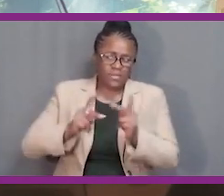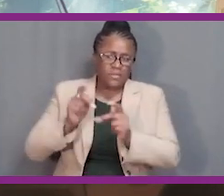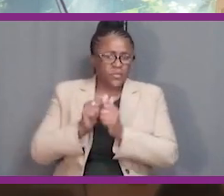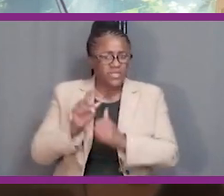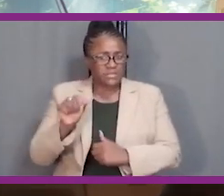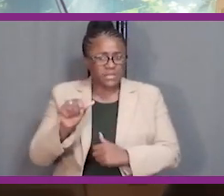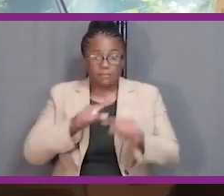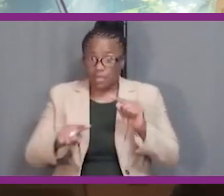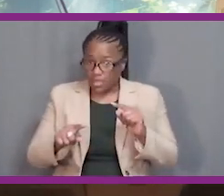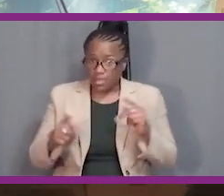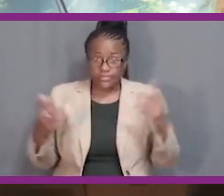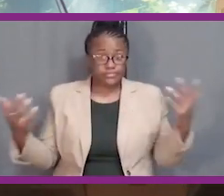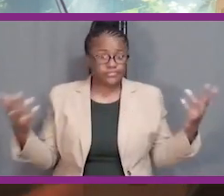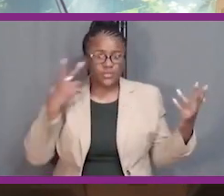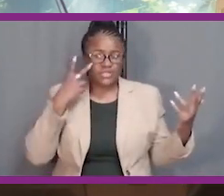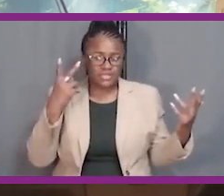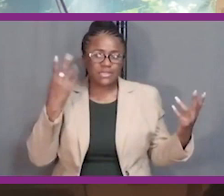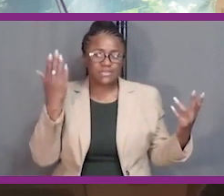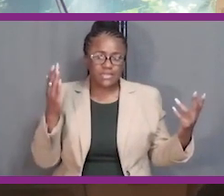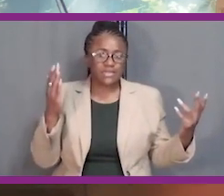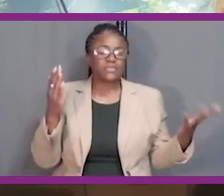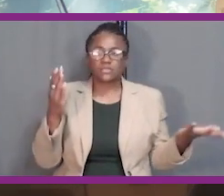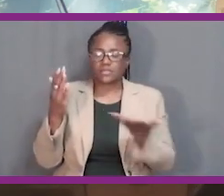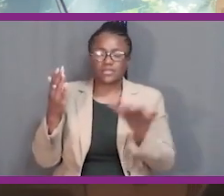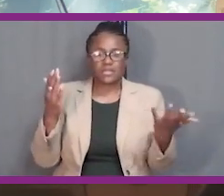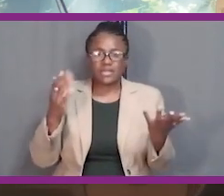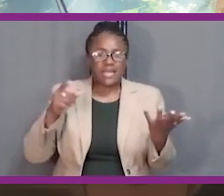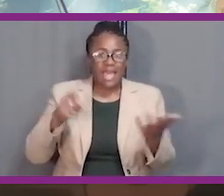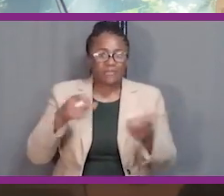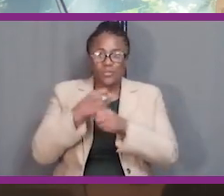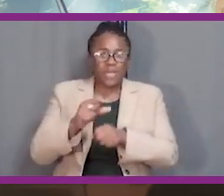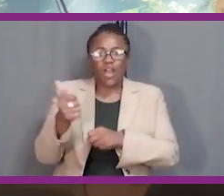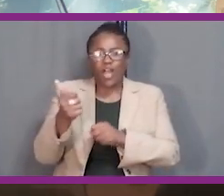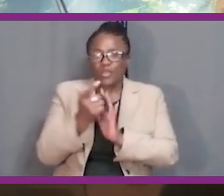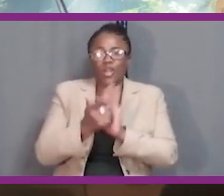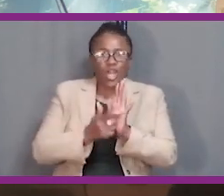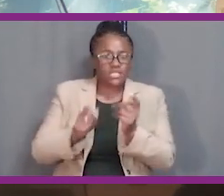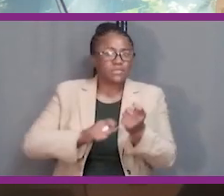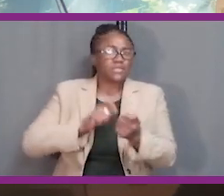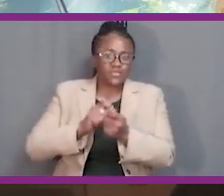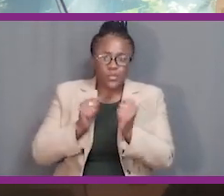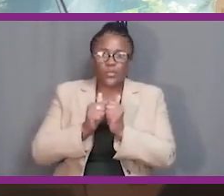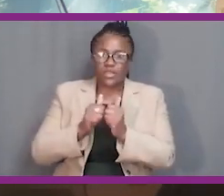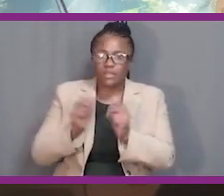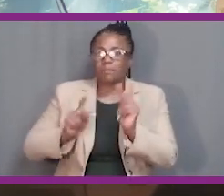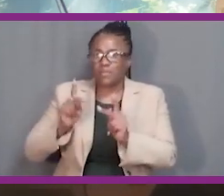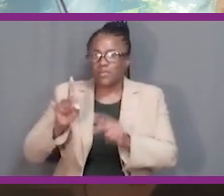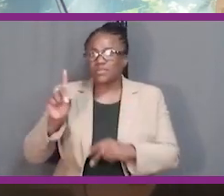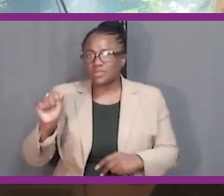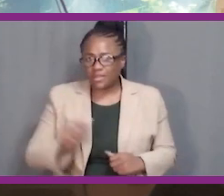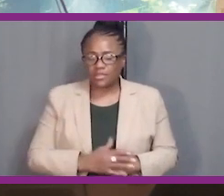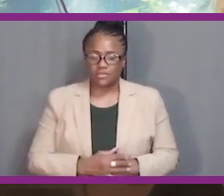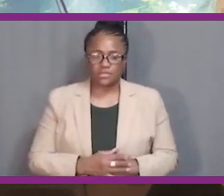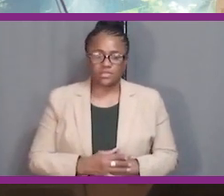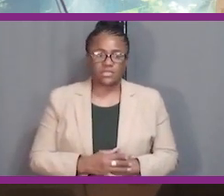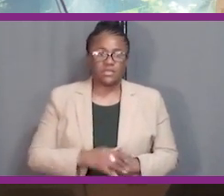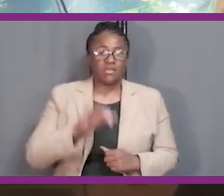specific to people with disabilities, so I think this idea of transformative justice is we're not